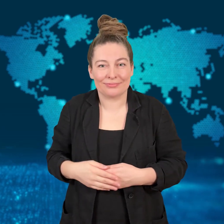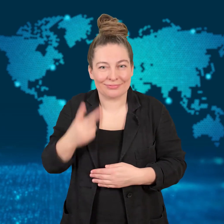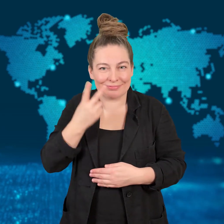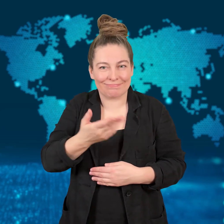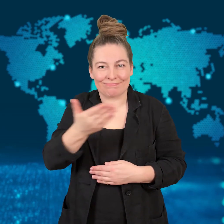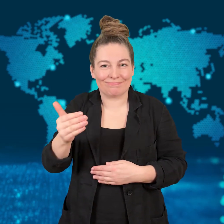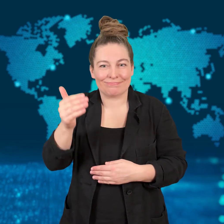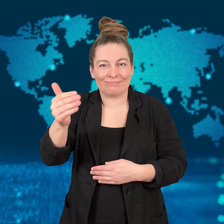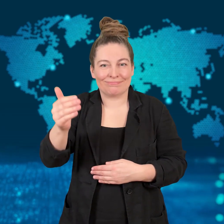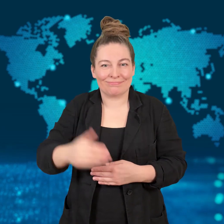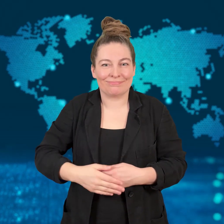See you next time!